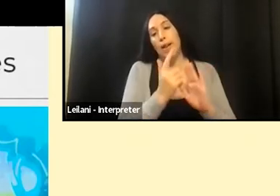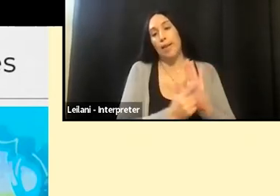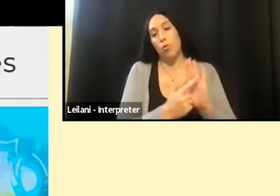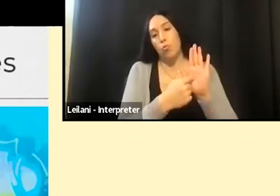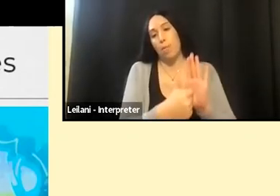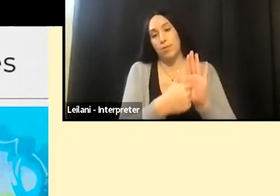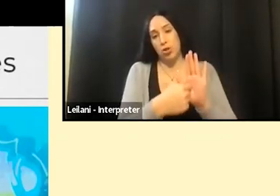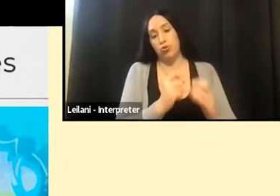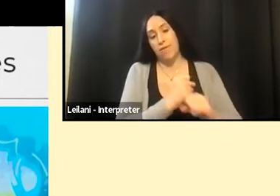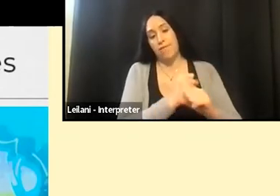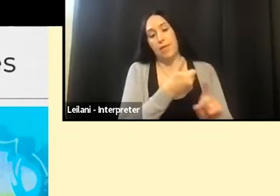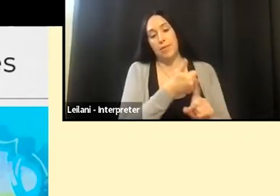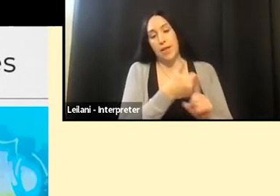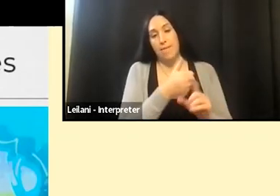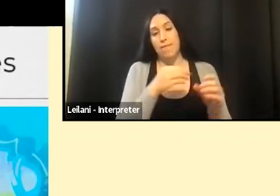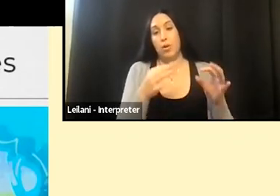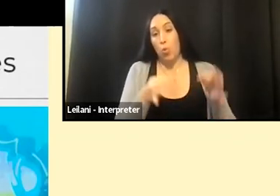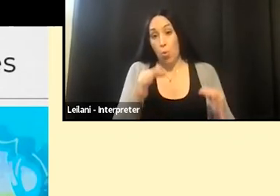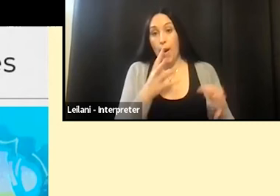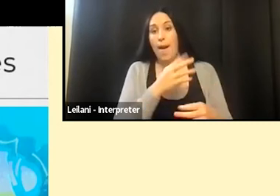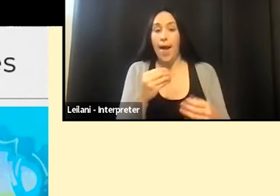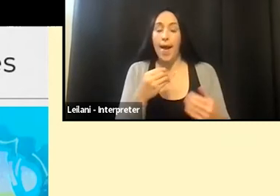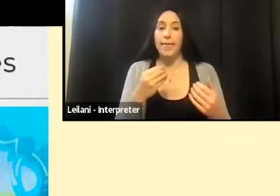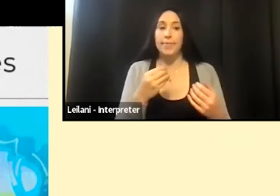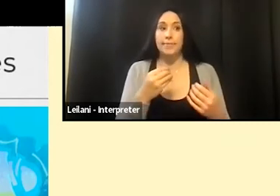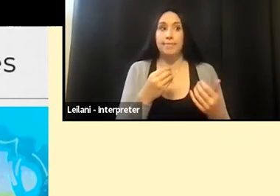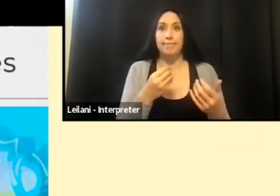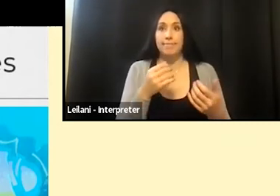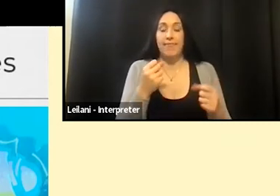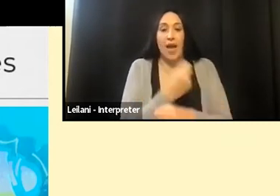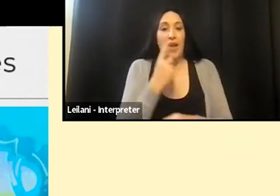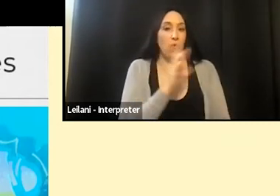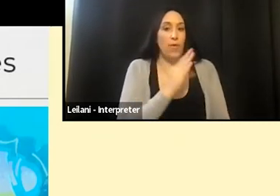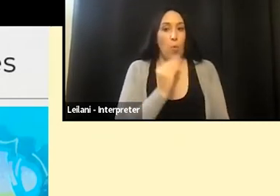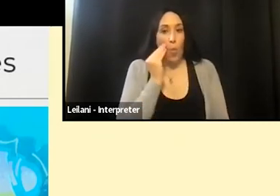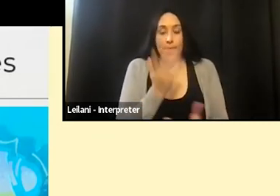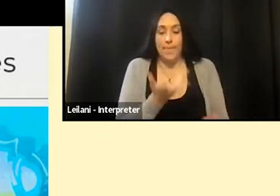and to fight to stay housed. And so this is an intervention that's been won in many other places around the country,